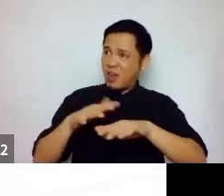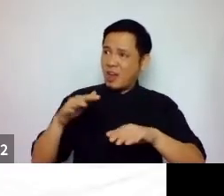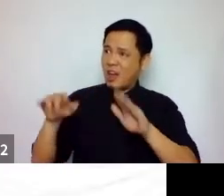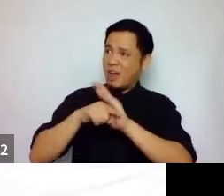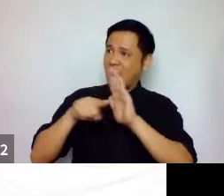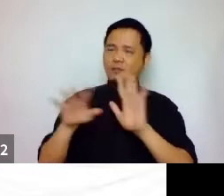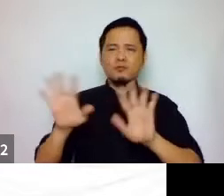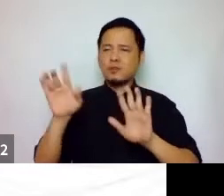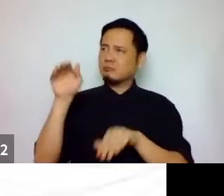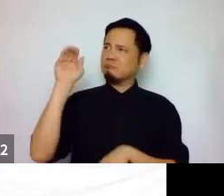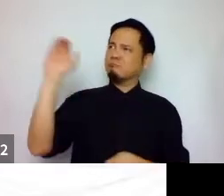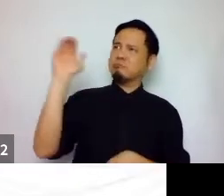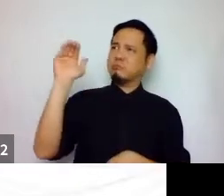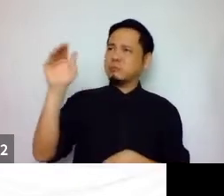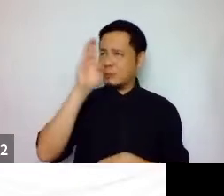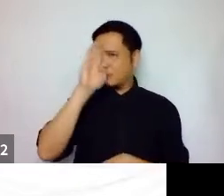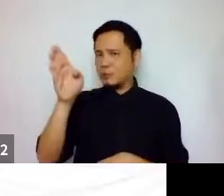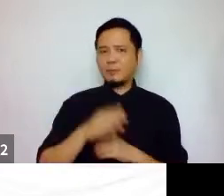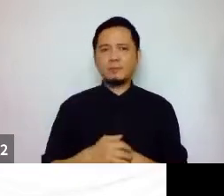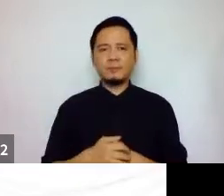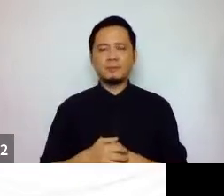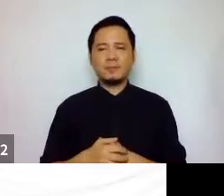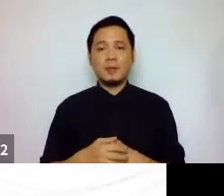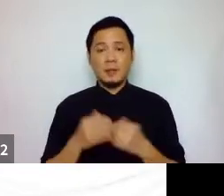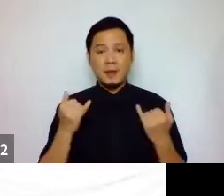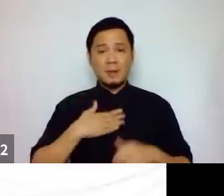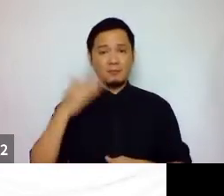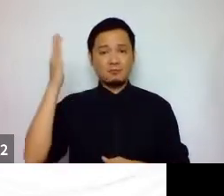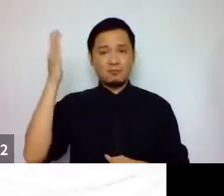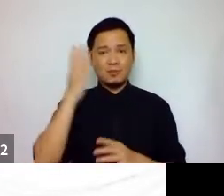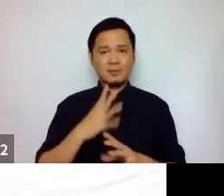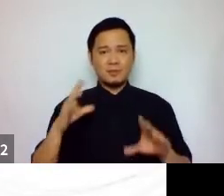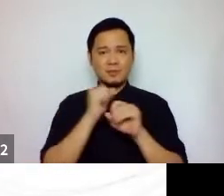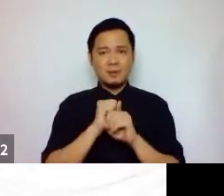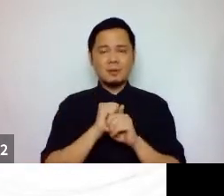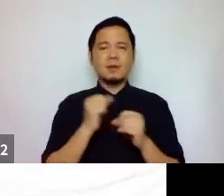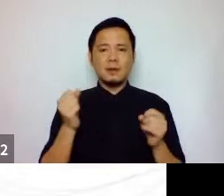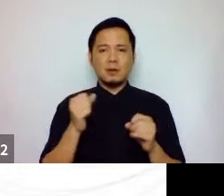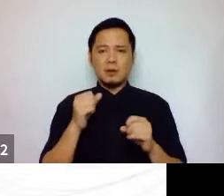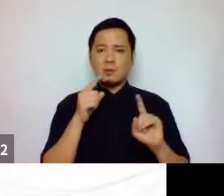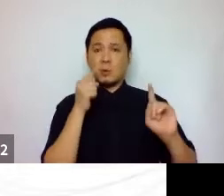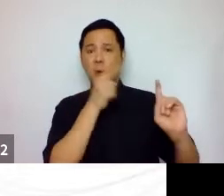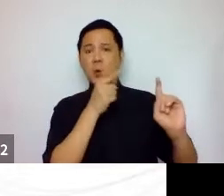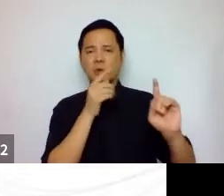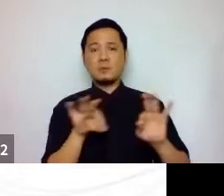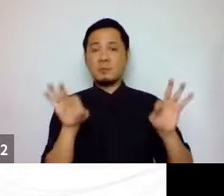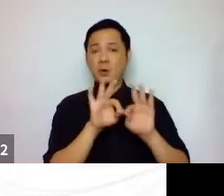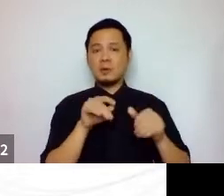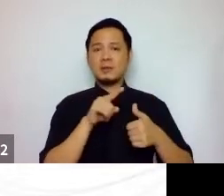Okay so I'll end the presentation. Going back to the key message that vaccines are safe, effective and free.